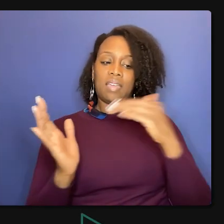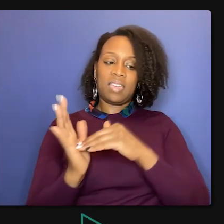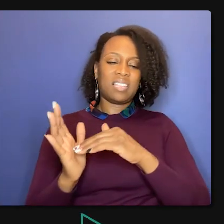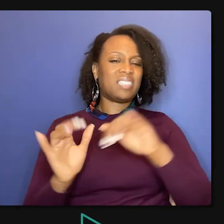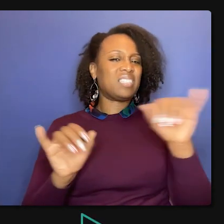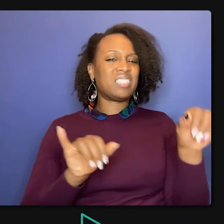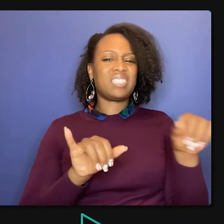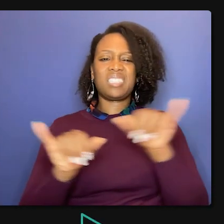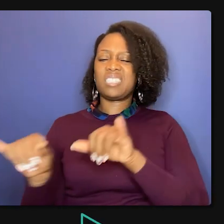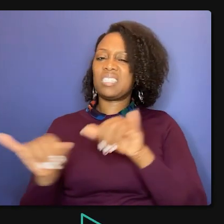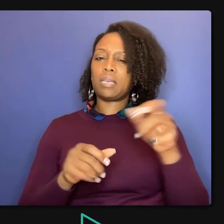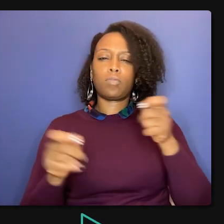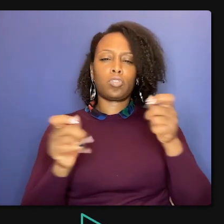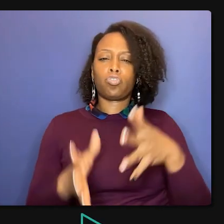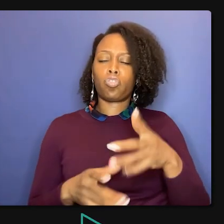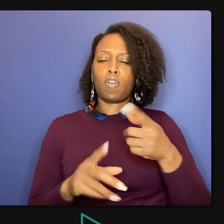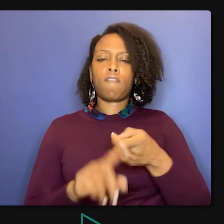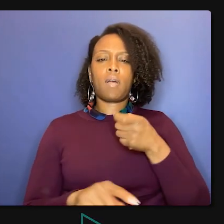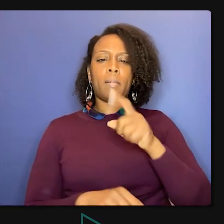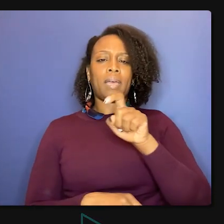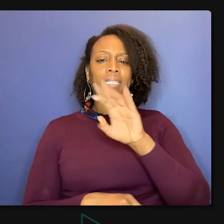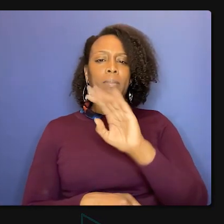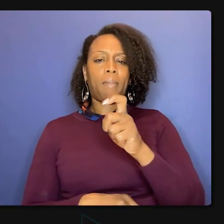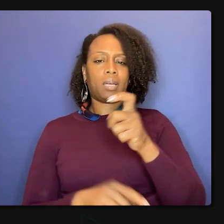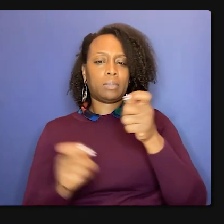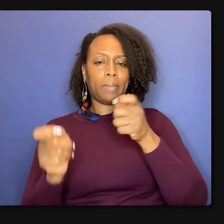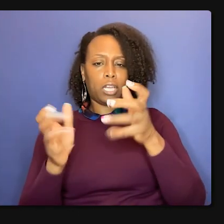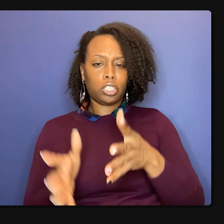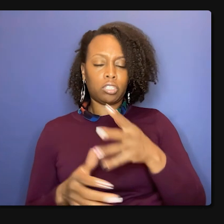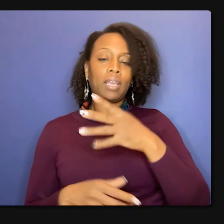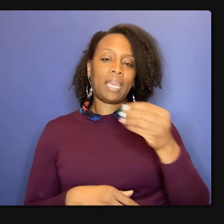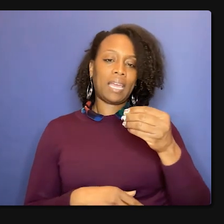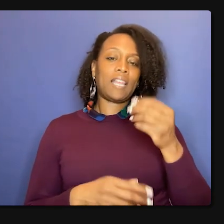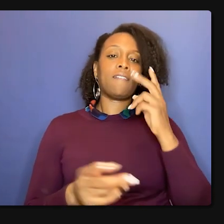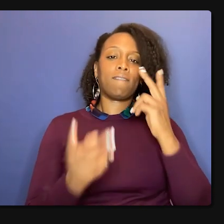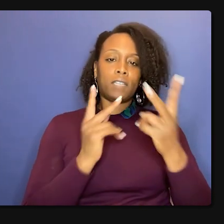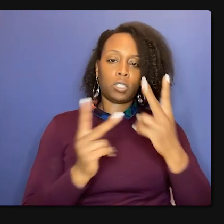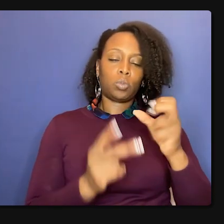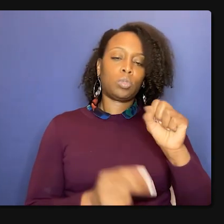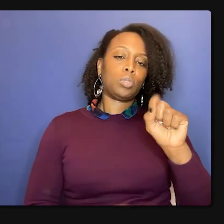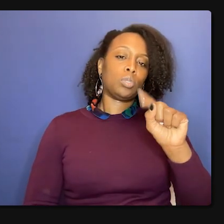This again is the same control you saw in Xbox Manager and in Visual Studio.